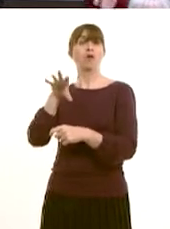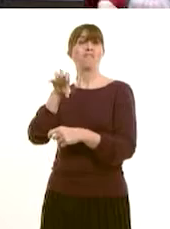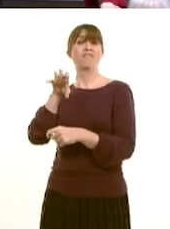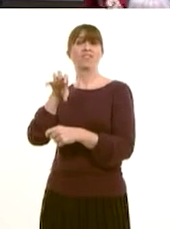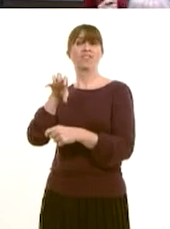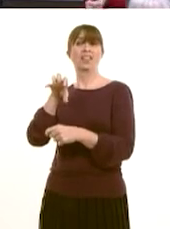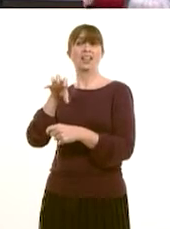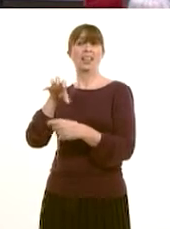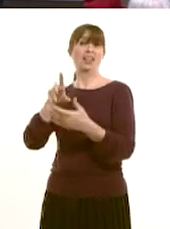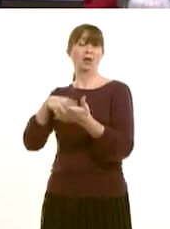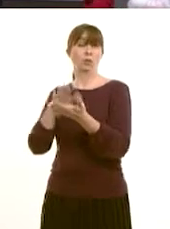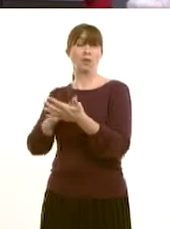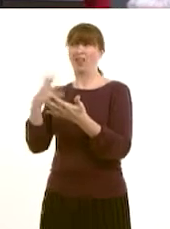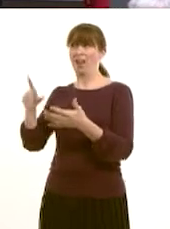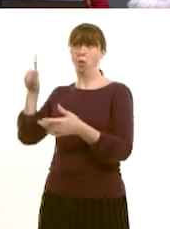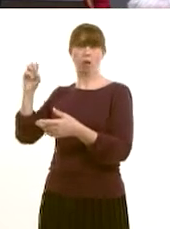The Tories would decimate adult social care.